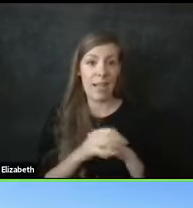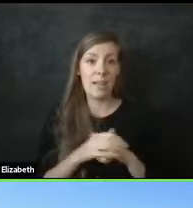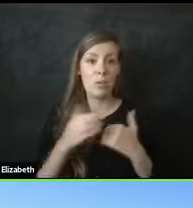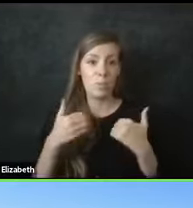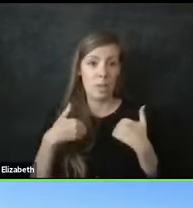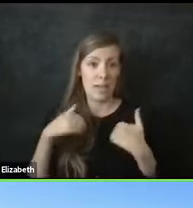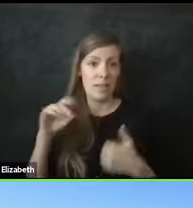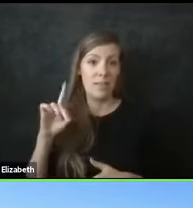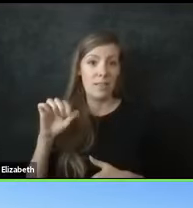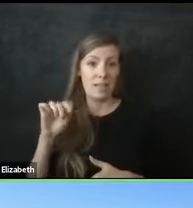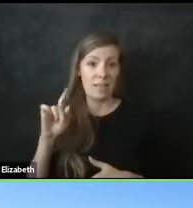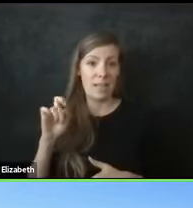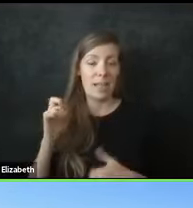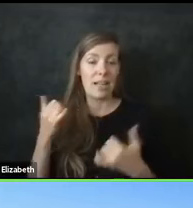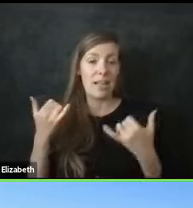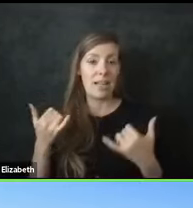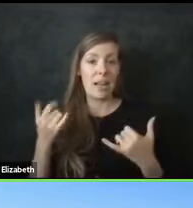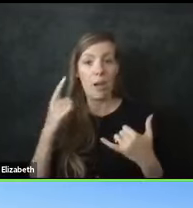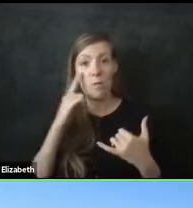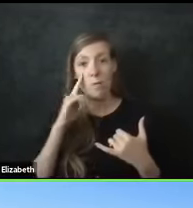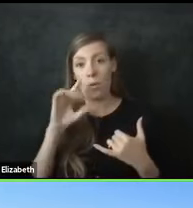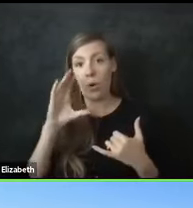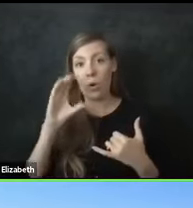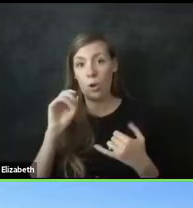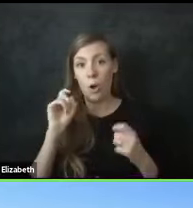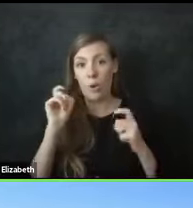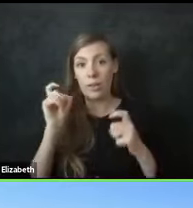Pfizer does have data for co administration of flu and other regular